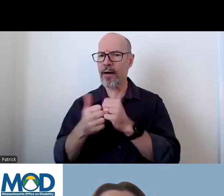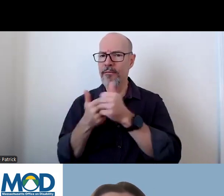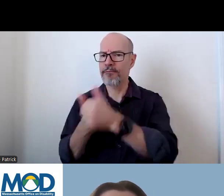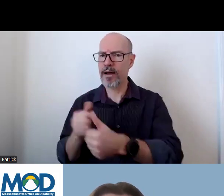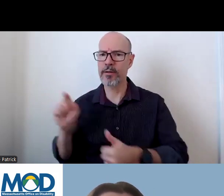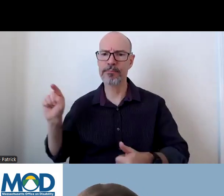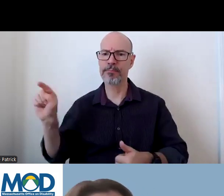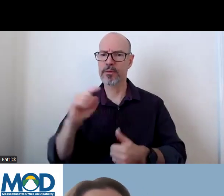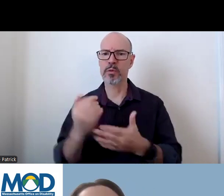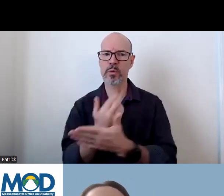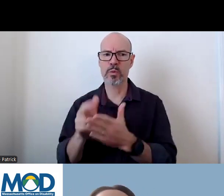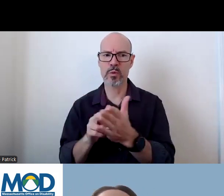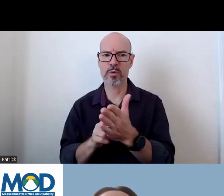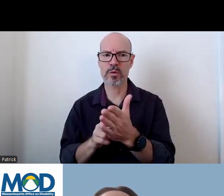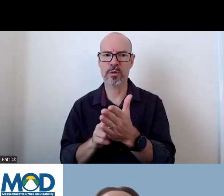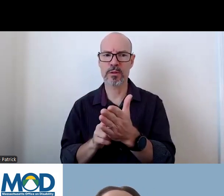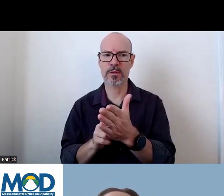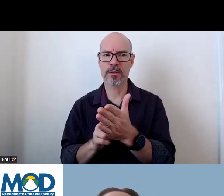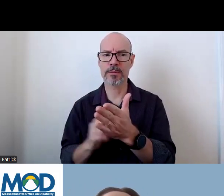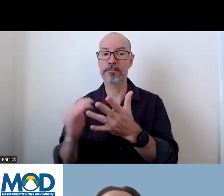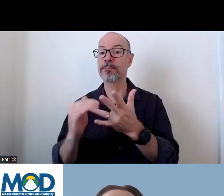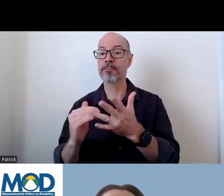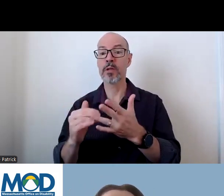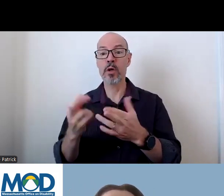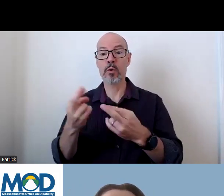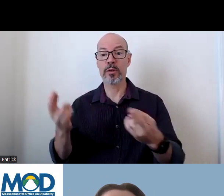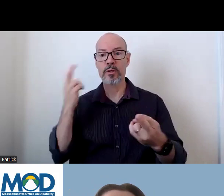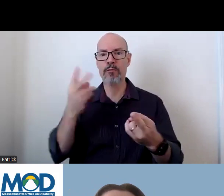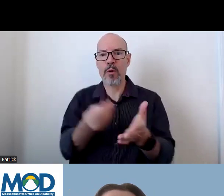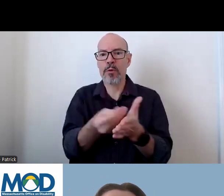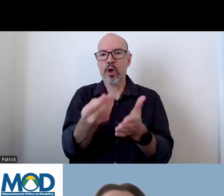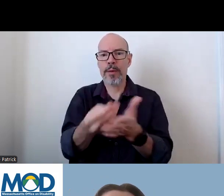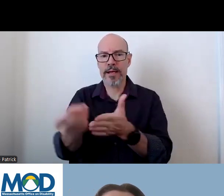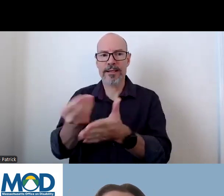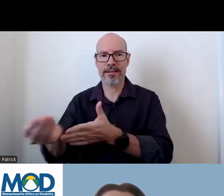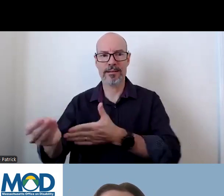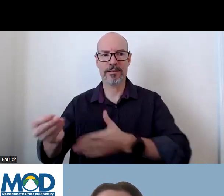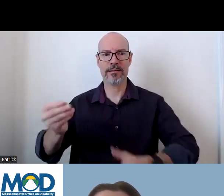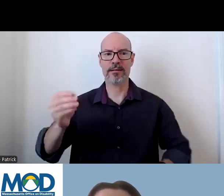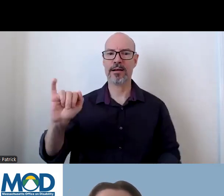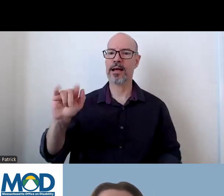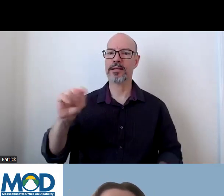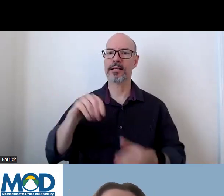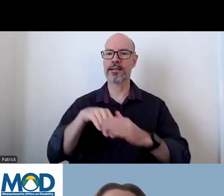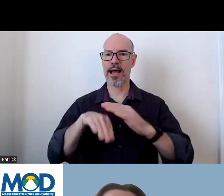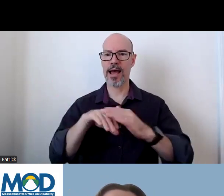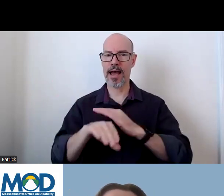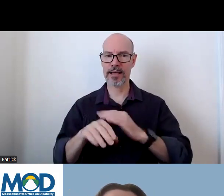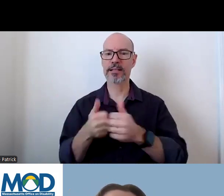And then resource for The IT access compliant